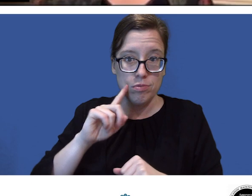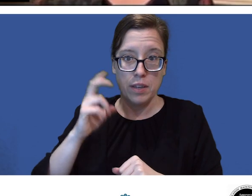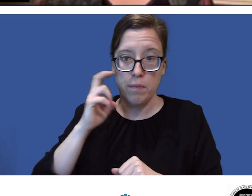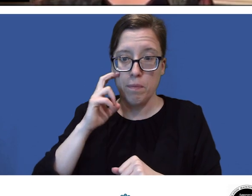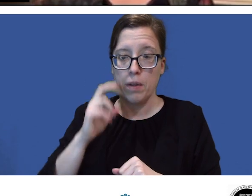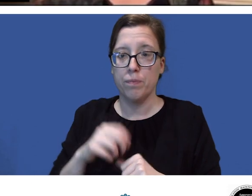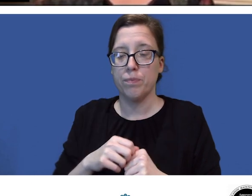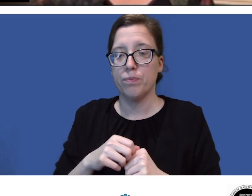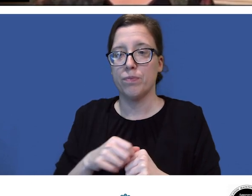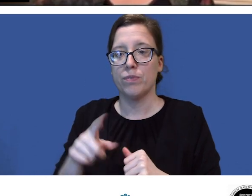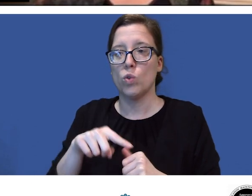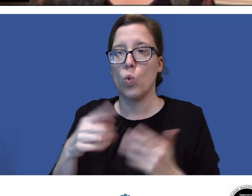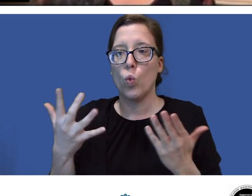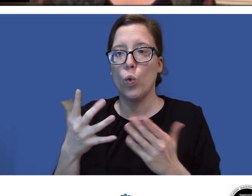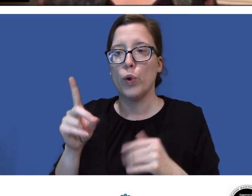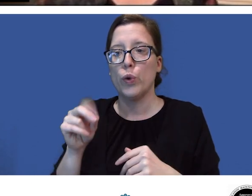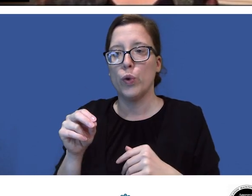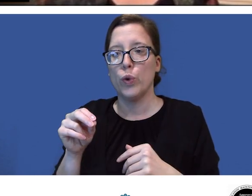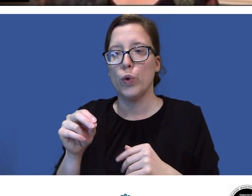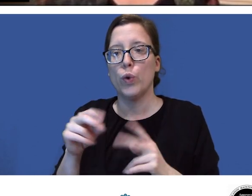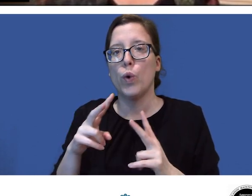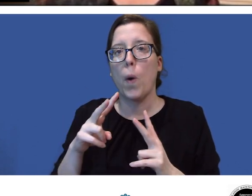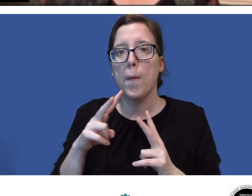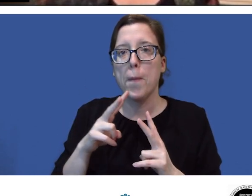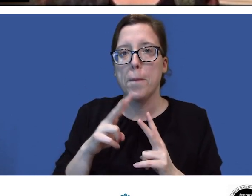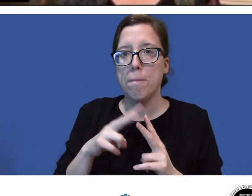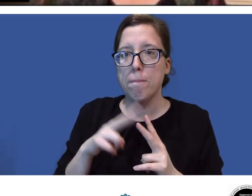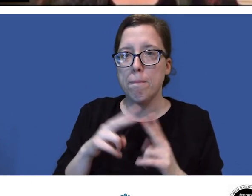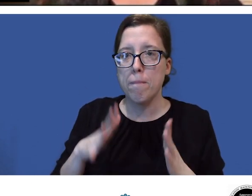Who Experiences Deafblindness. These are what do